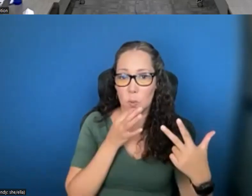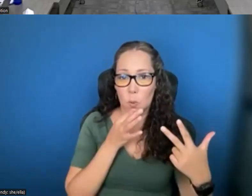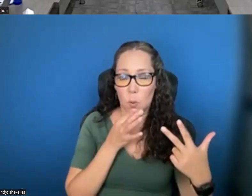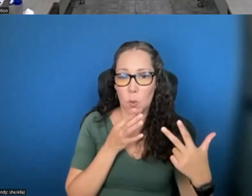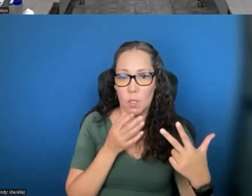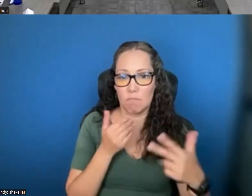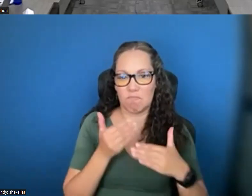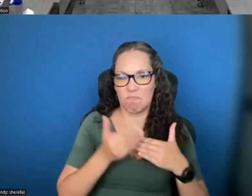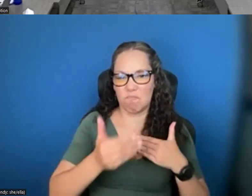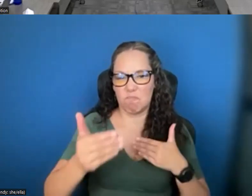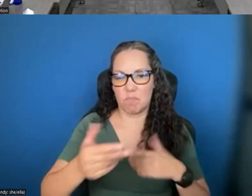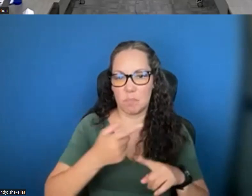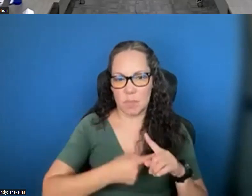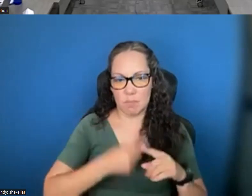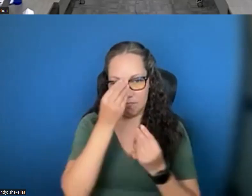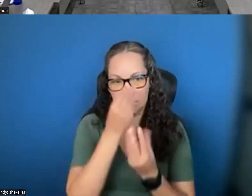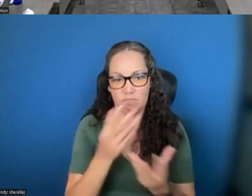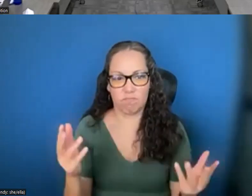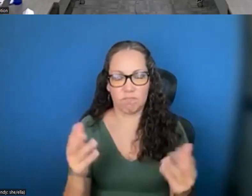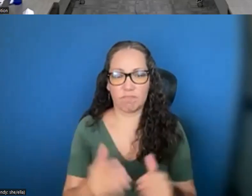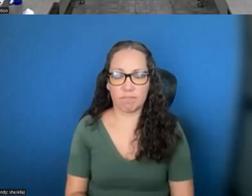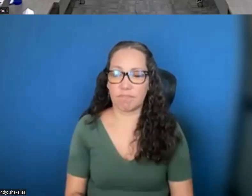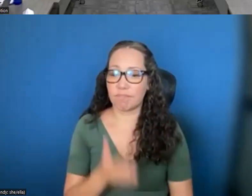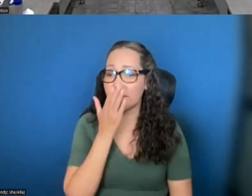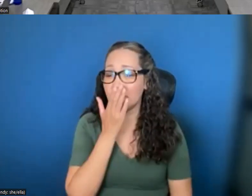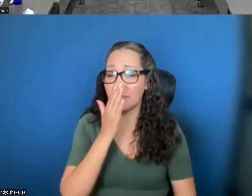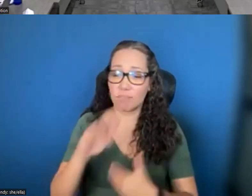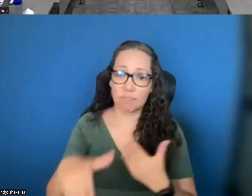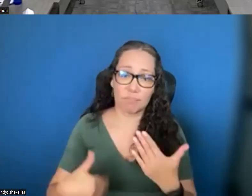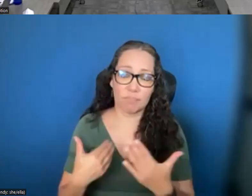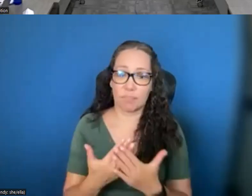want to want to provide that but yeah thanks again to everybody this these conversations have been